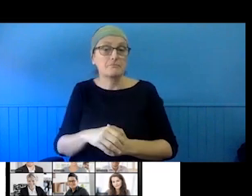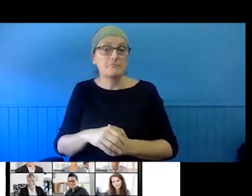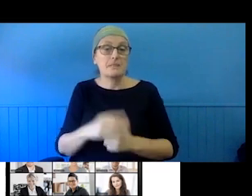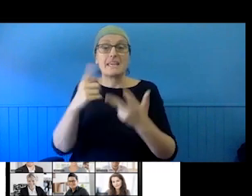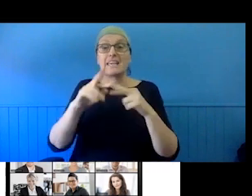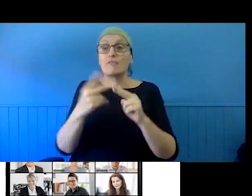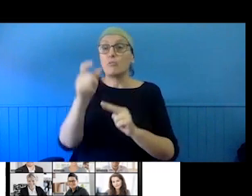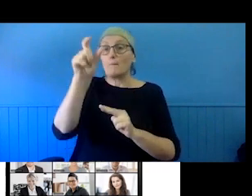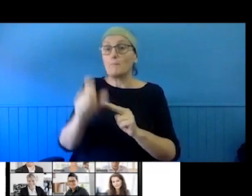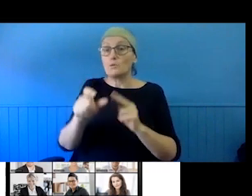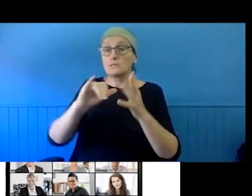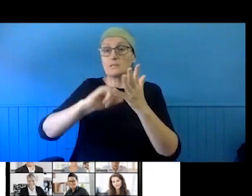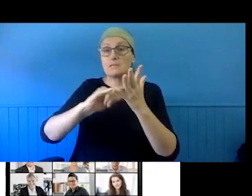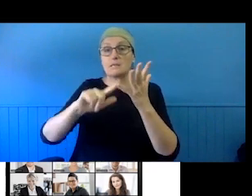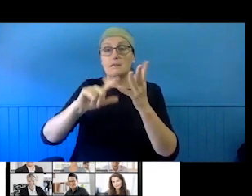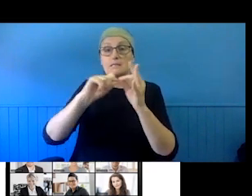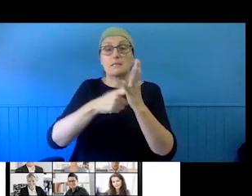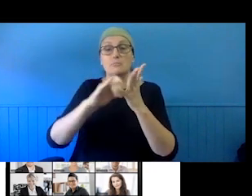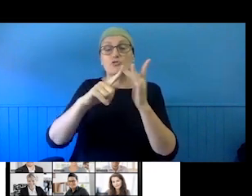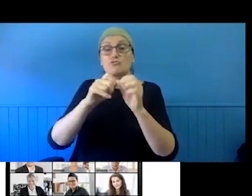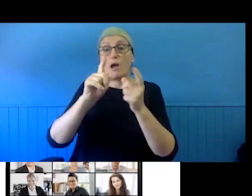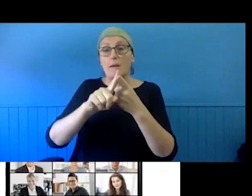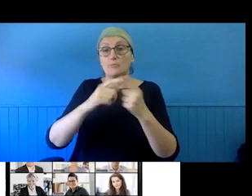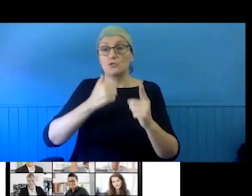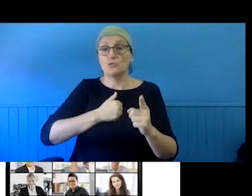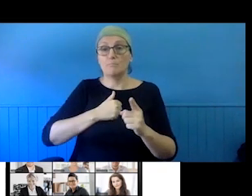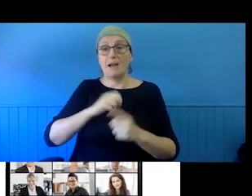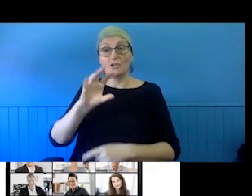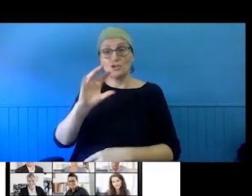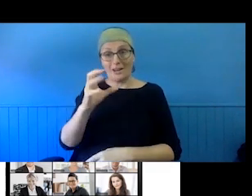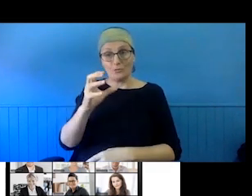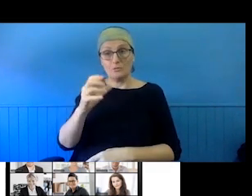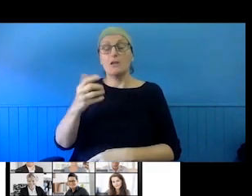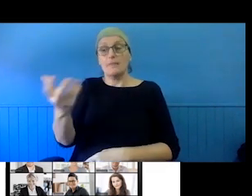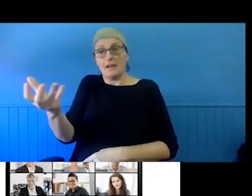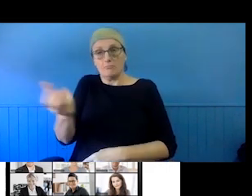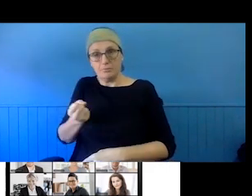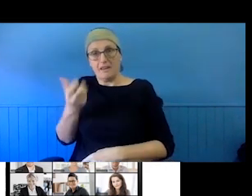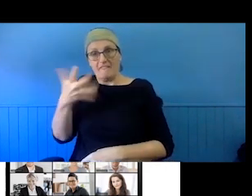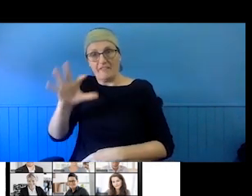other 50%. And they offer different types of subscription levels, from